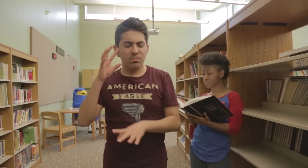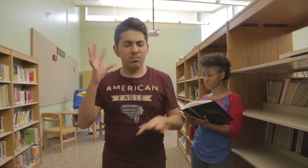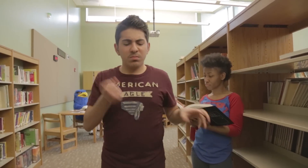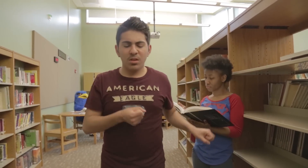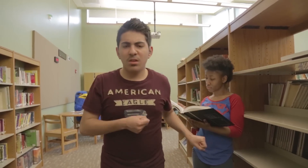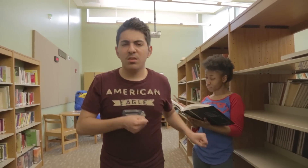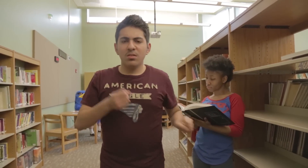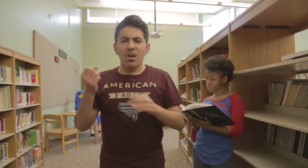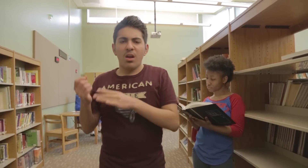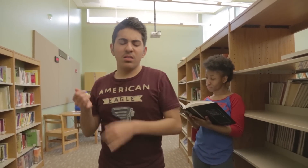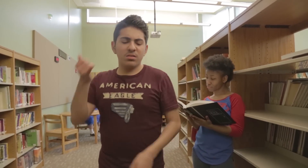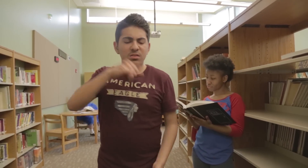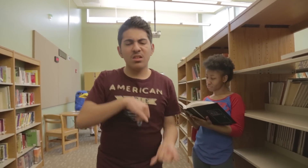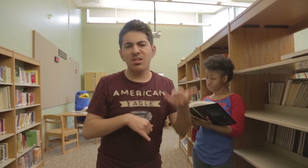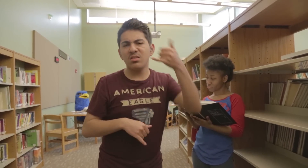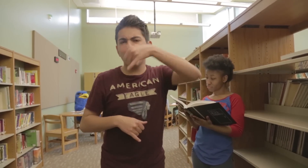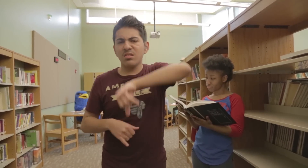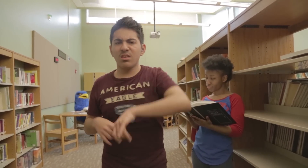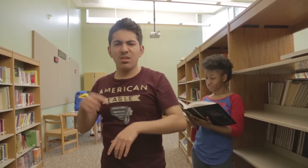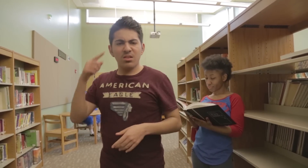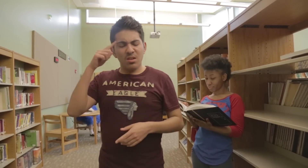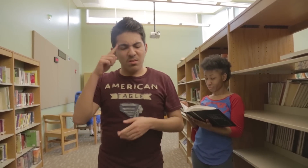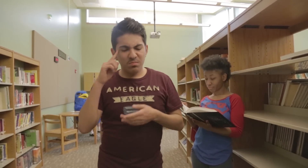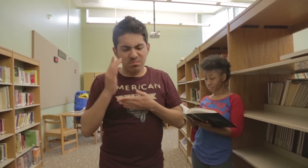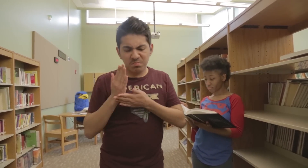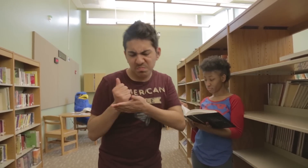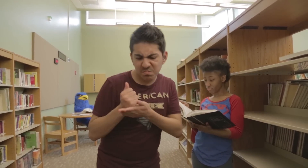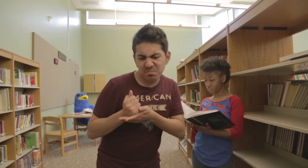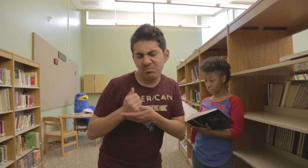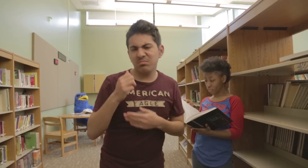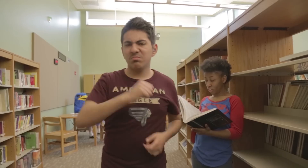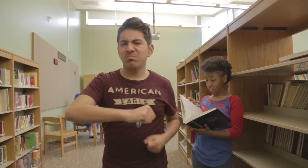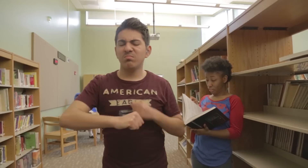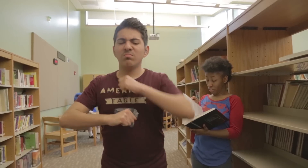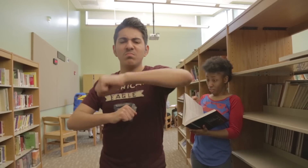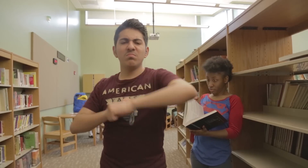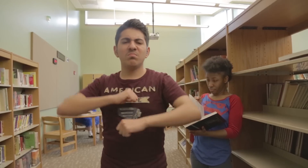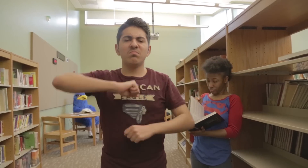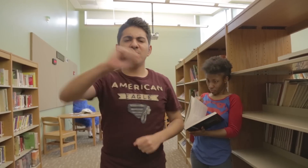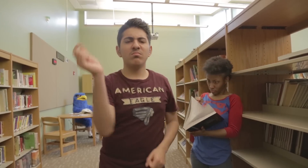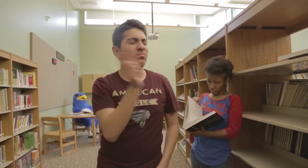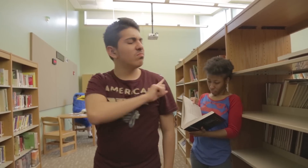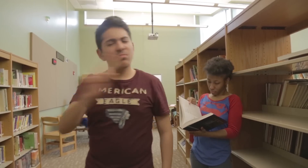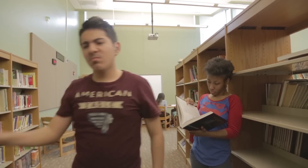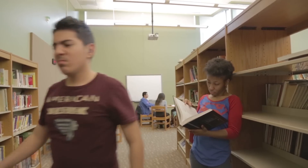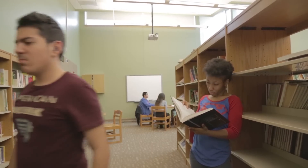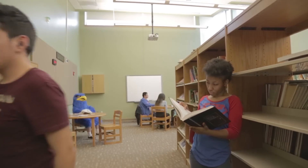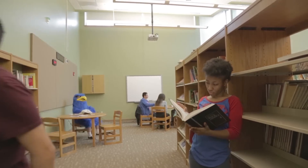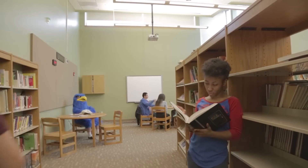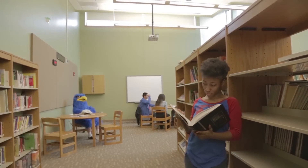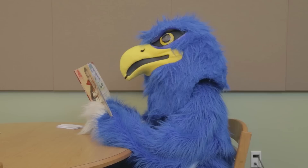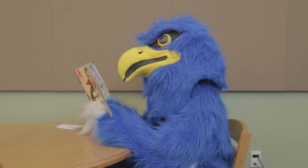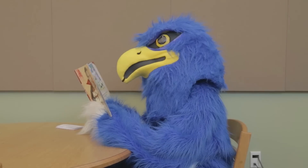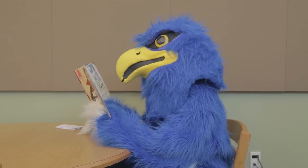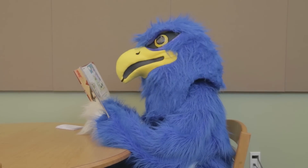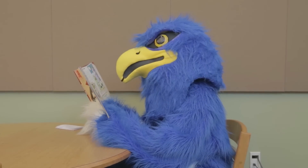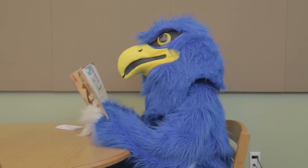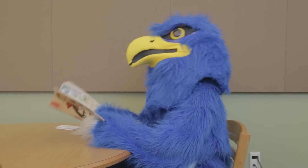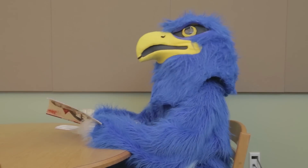I'm never gonna look back Whoa, I'm never gonna give it up No, just don't wake me now